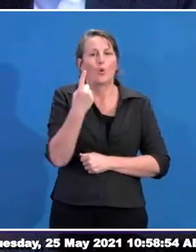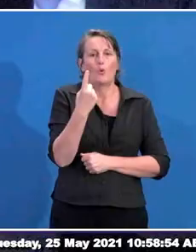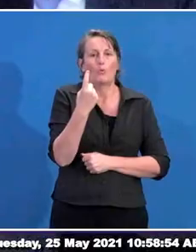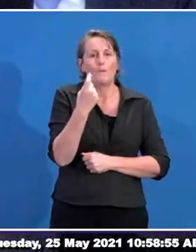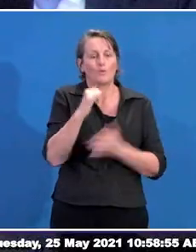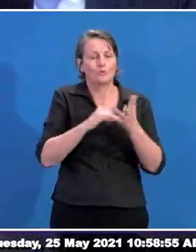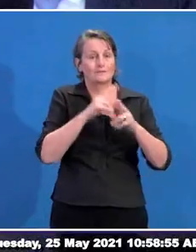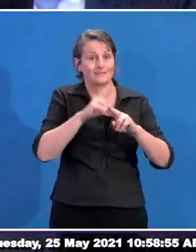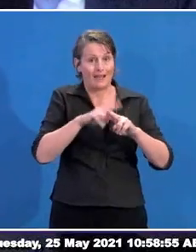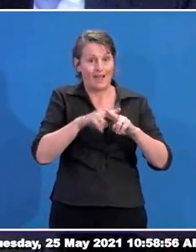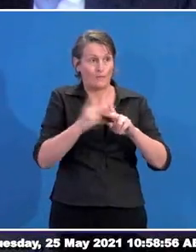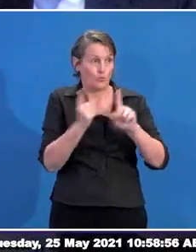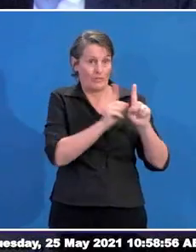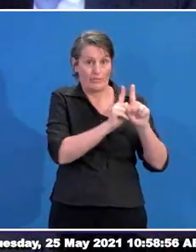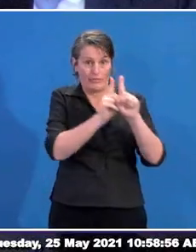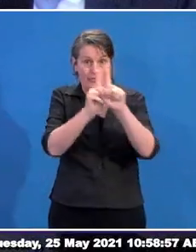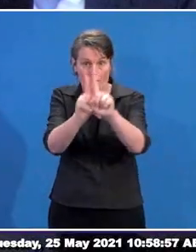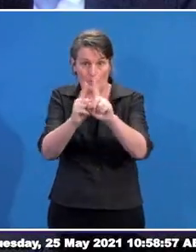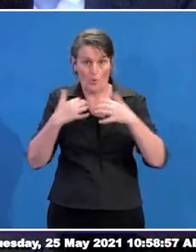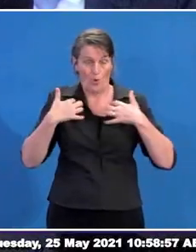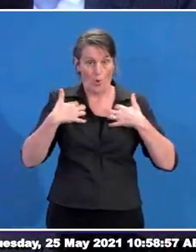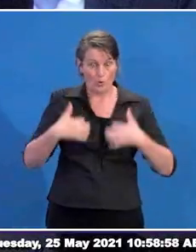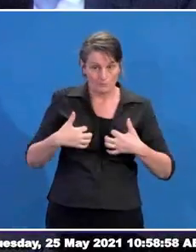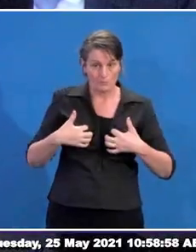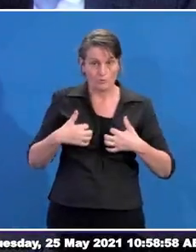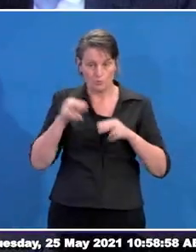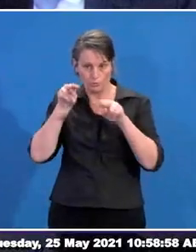I said if you see any changes, she's not breathing, she's not rousable.